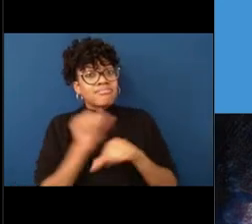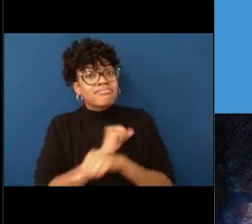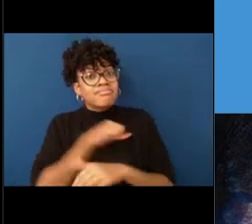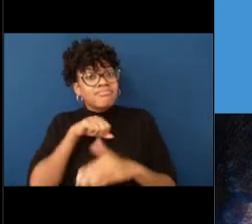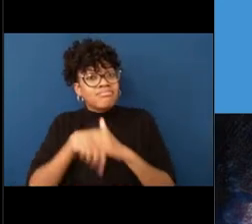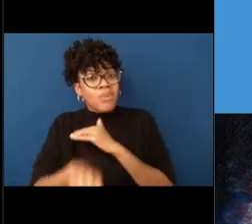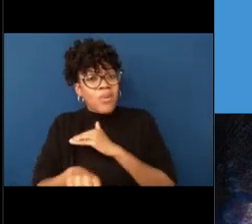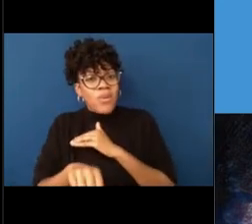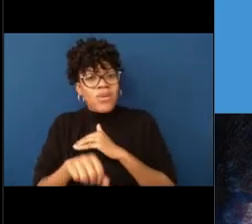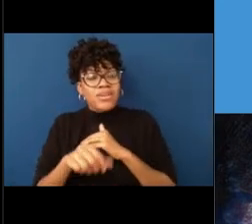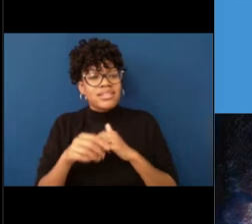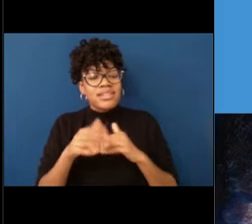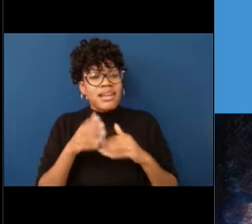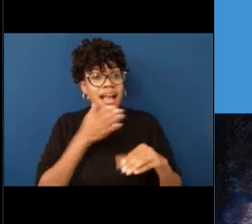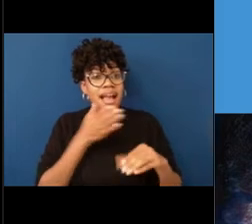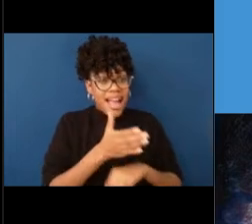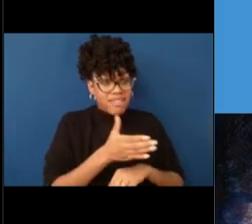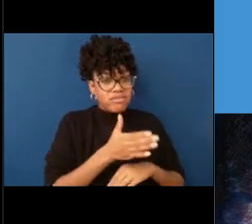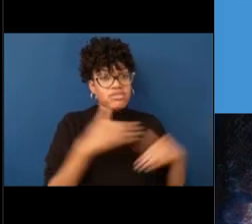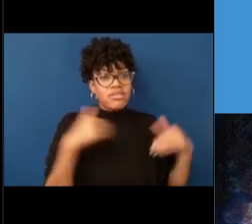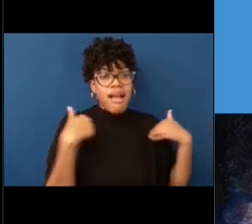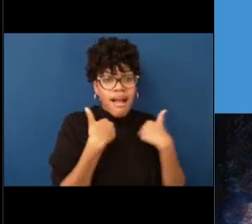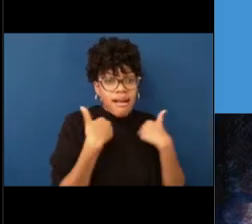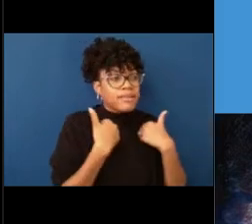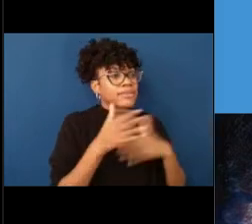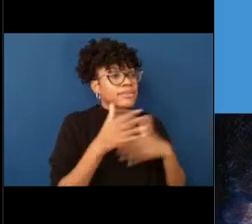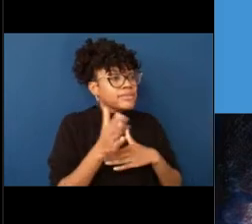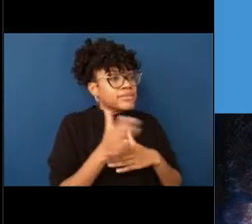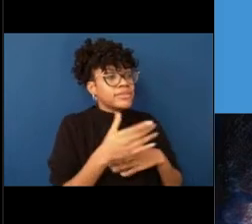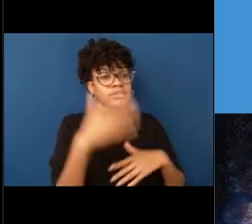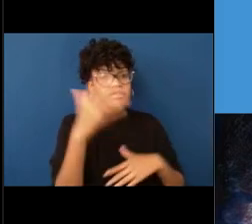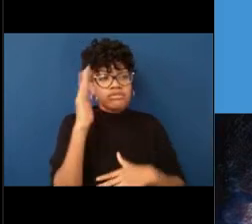after all of the other life forms. Hmm.